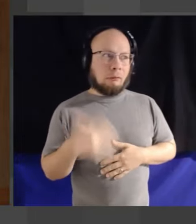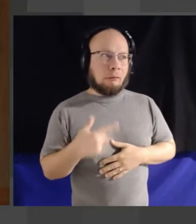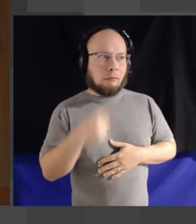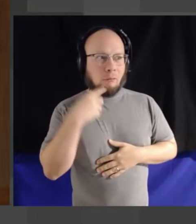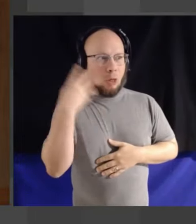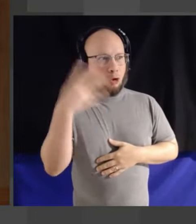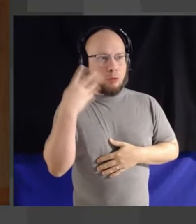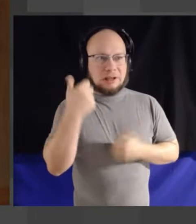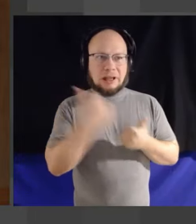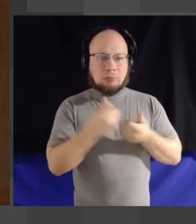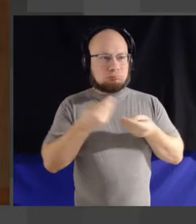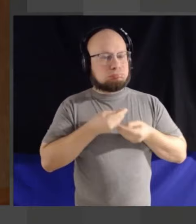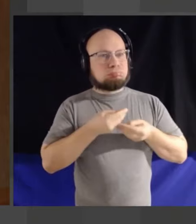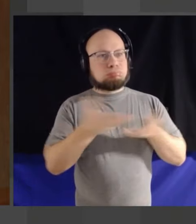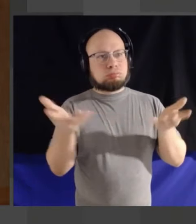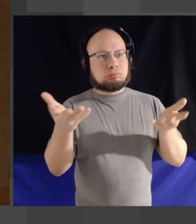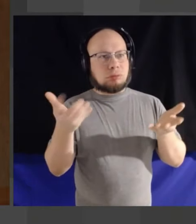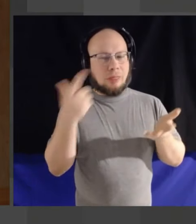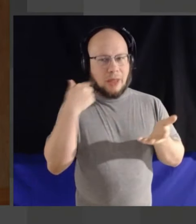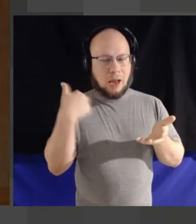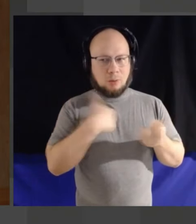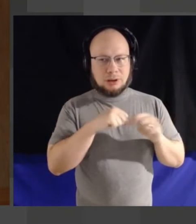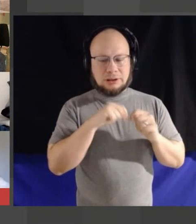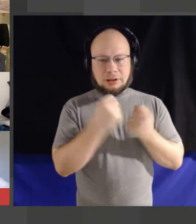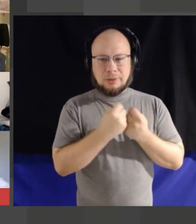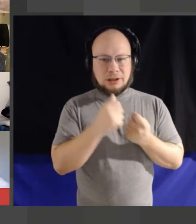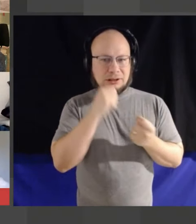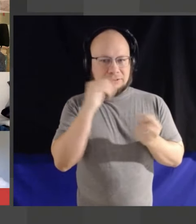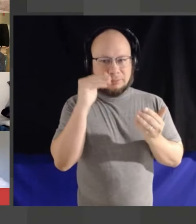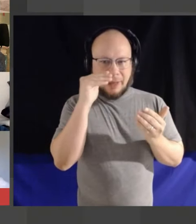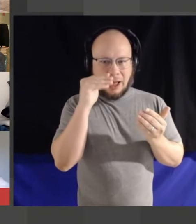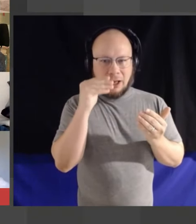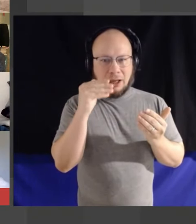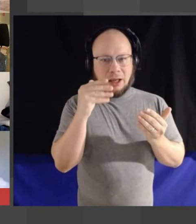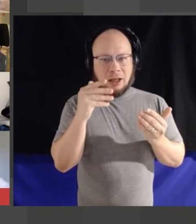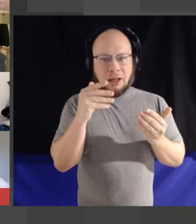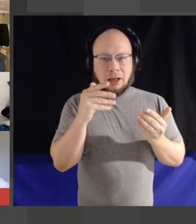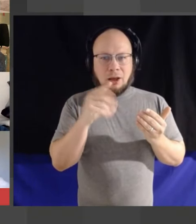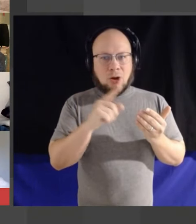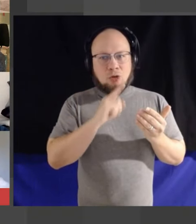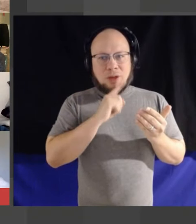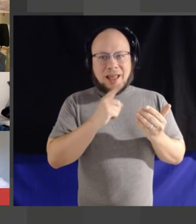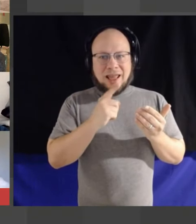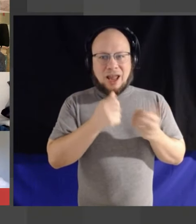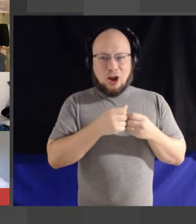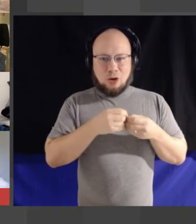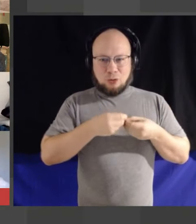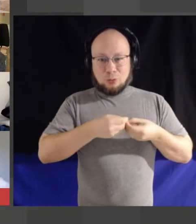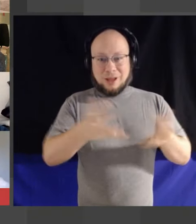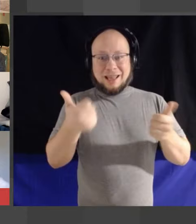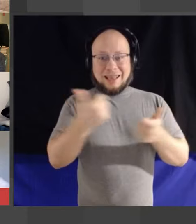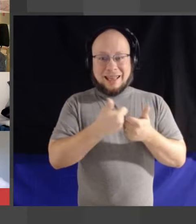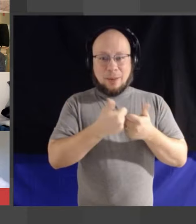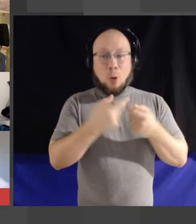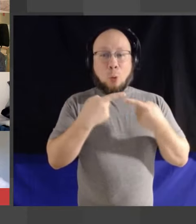DUNGEON THESE YEAR. IS THAT WAS QUITE THE RIDE. IT WAS SUCH A CRAZY LAUNCH.